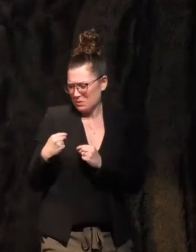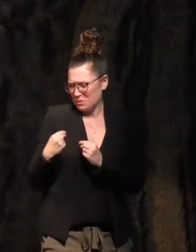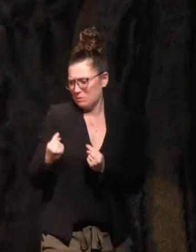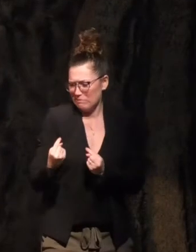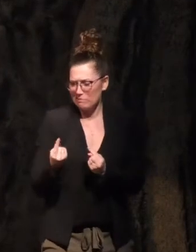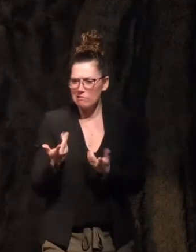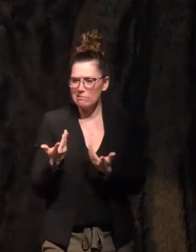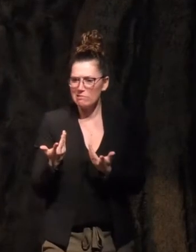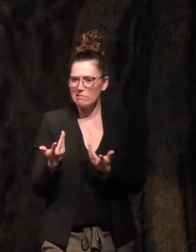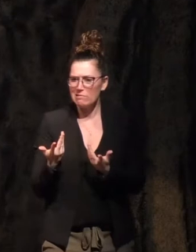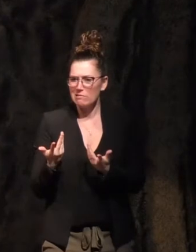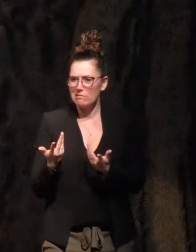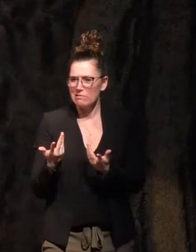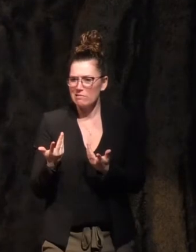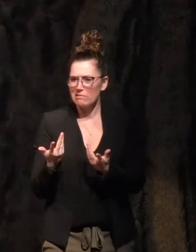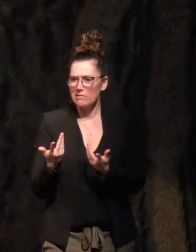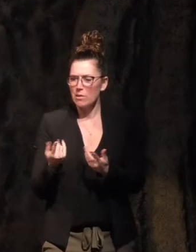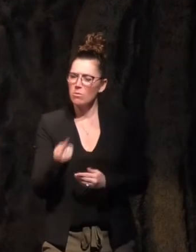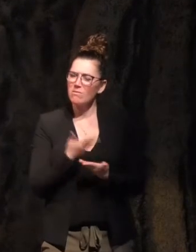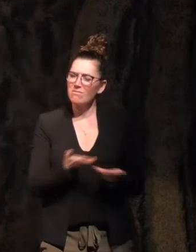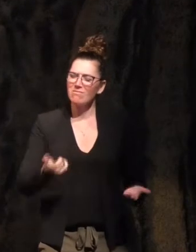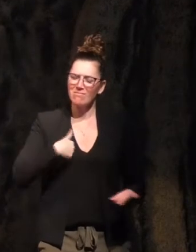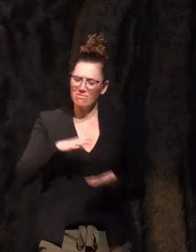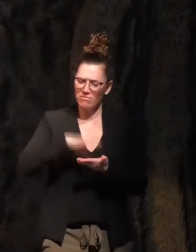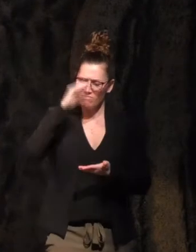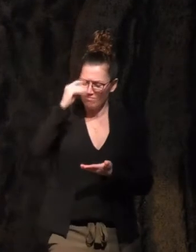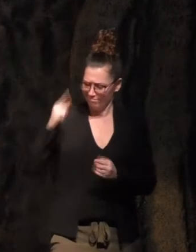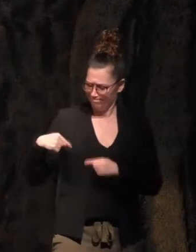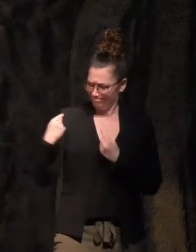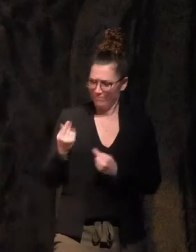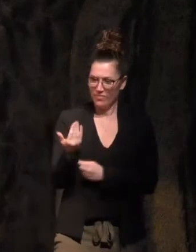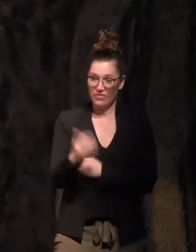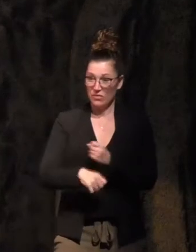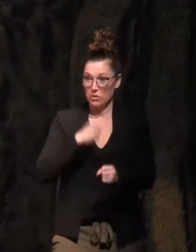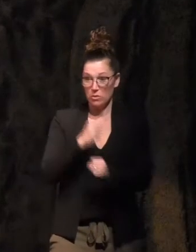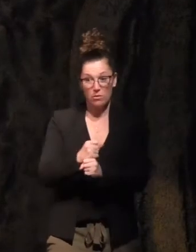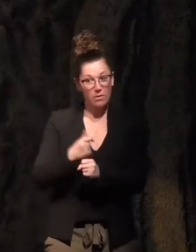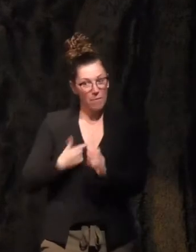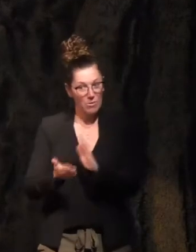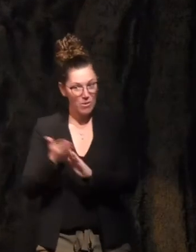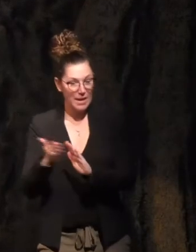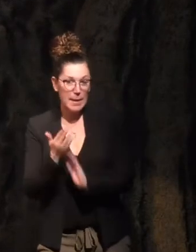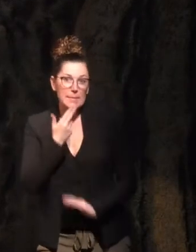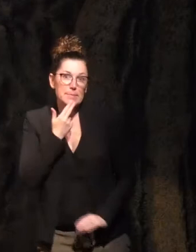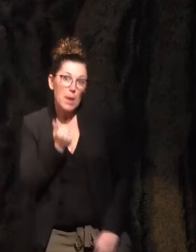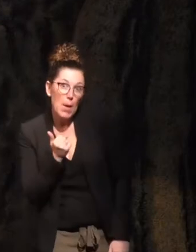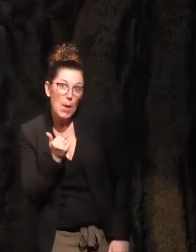because if there's one thing that I've learned over the 15 years I've been running a small, somewhat political, indie-producing company